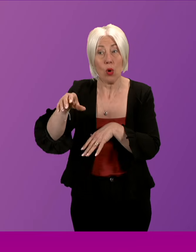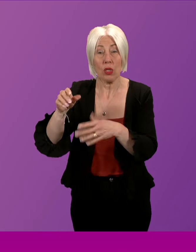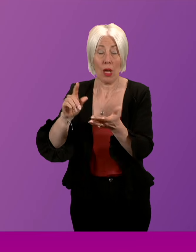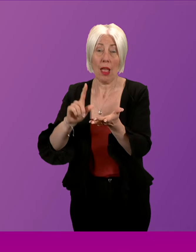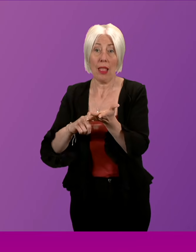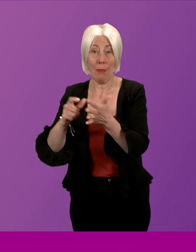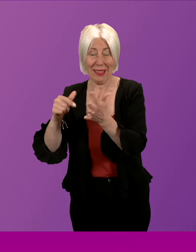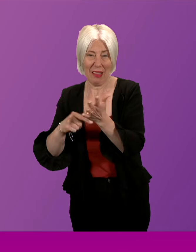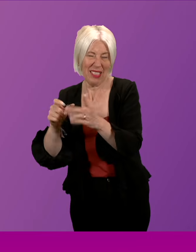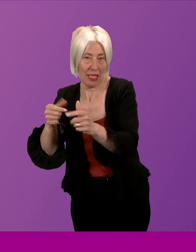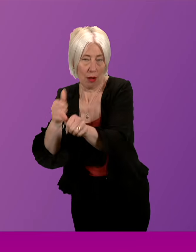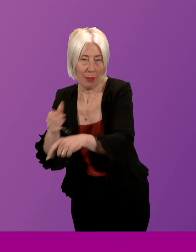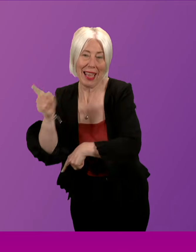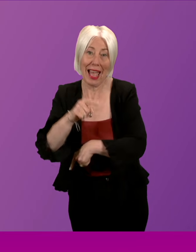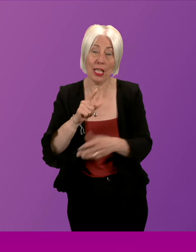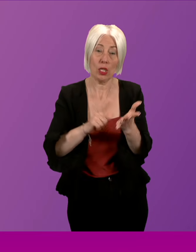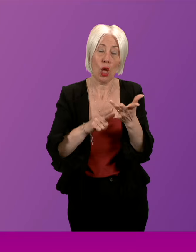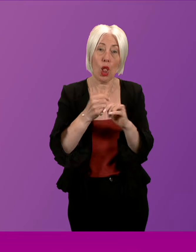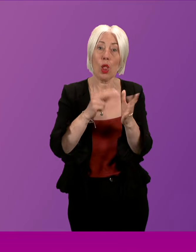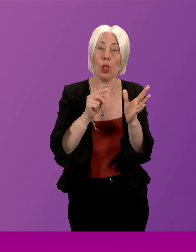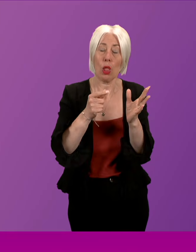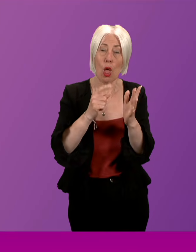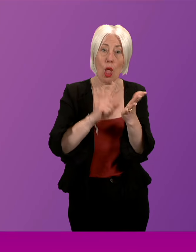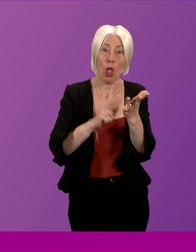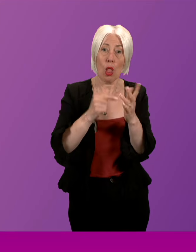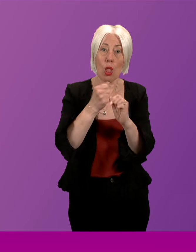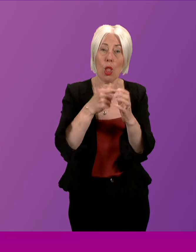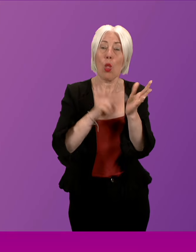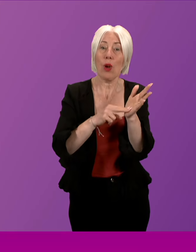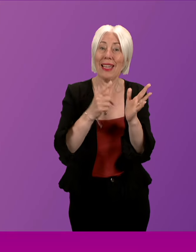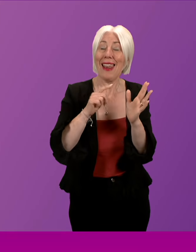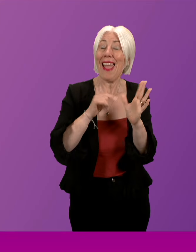to find a collaborative solution. I am encouraged that discussions between the parties have taken